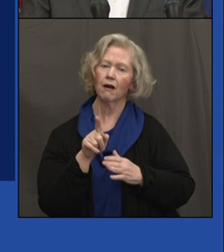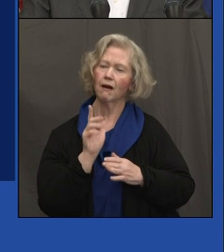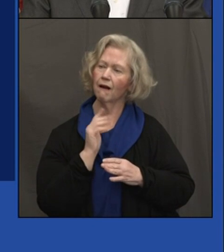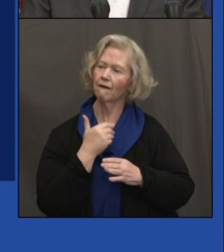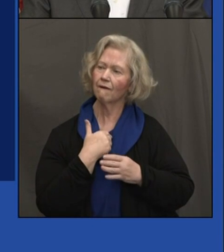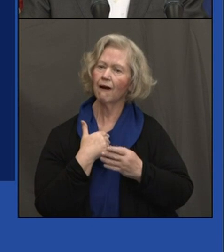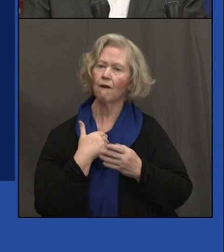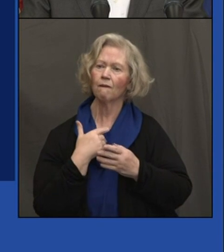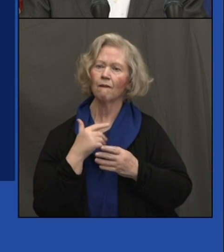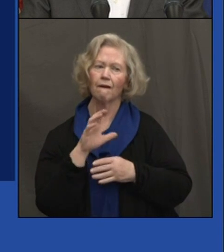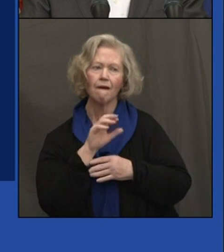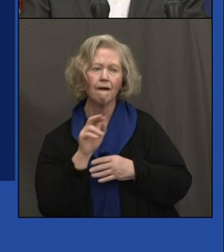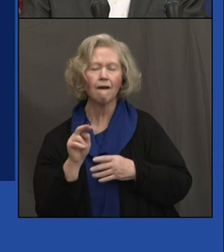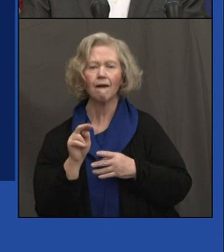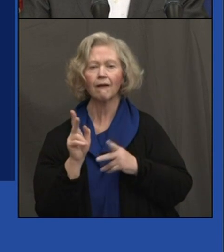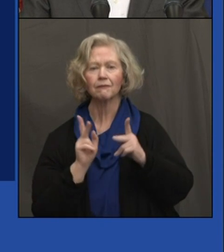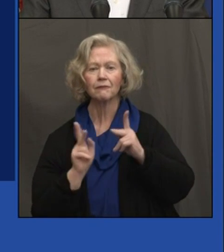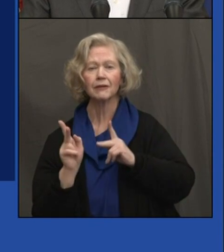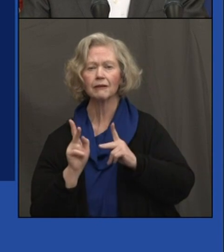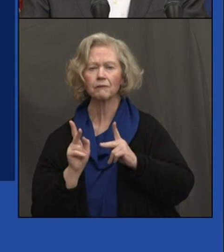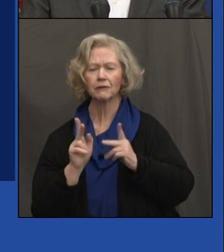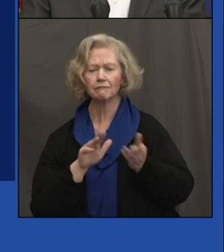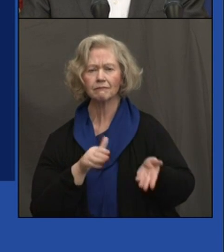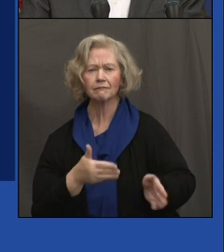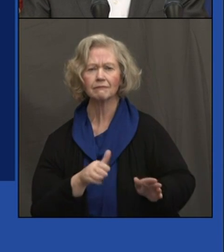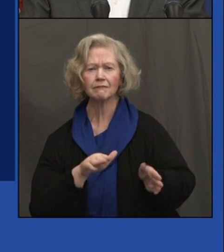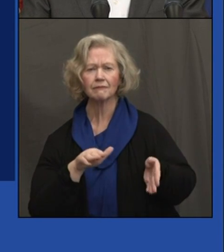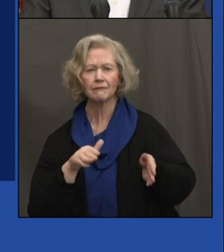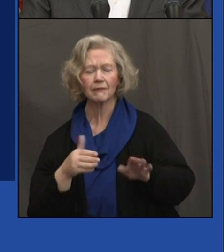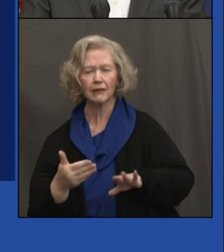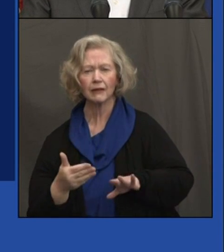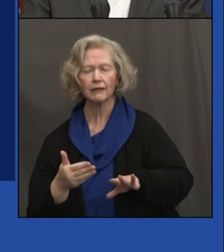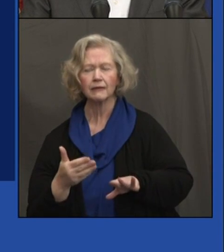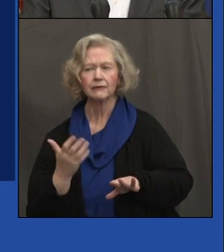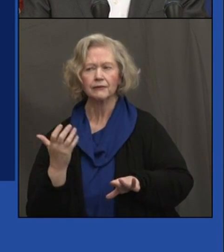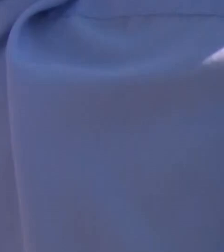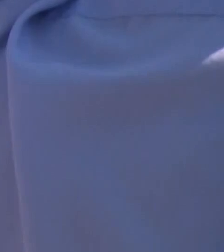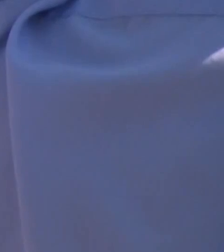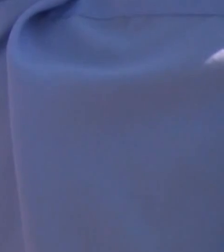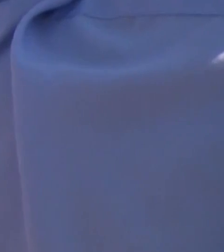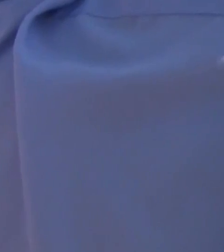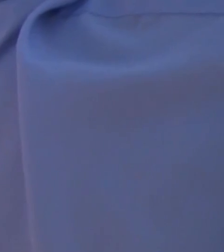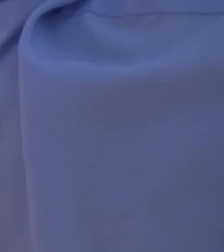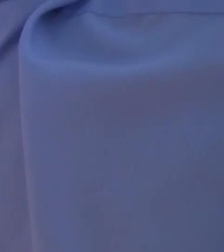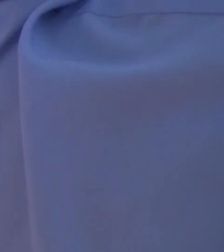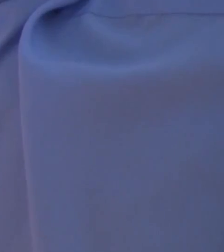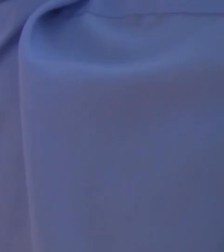RESIDEN TO COVID-1 AND ONE YEAR RESIDEN TO COVID-1 AND ONE YEAR LATER RESIDEN TO COVID-1 AND ONE YEAR LATER WE'VE RESIDEN TO COVID-1 AND ONE YEAR LATER WE'VE HAD RESIDEN TO COVID-1 AND ONE YEAR LATER WE'VE HAD SEVEN YEAR LATER WE'VE HAD SEVEN YEAR LATER WE'VE HAD SEVEN THOUA YEAR LATER WE'VE HAD SEVEN THOUA EIG YEAR LATER WE'VE HAD SEVEN THOUA EIG HUNDRED YEAR LATER WE'VE HAD SEVEN THOUA EIG HUNDRED AND THOUA EIG HUNDRED AND THOUA EIG HUNDRED AND TWENT THOUA EIG HUNDRED AND TWENT ONE THOUA EIG HUNDRED AND TWENT ONE OF THOUA EIG HUNDRED AND TWENT ONE OF OUR THOUA EIG HUNDRED AND TWENT ONE OF OUR CONNECTICU TWENT ONE OF OUR CONNECTICU TWENT ONE OF OUR CONNECTICU NEIG